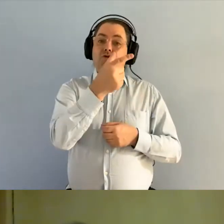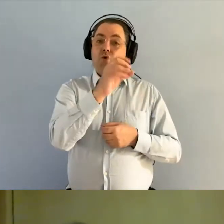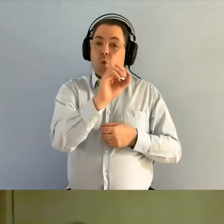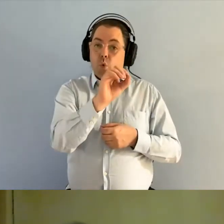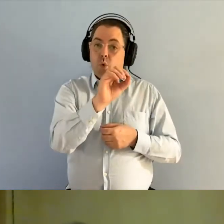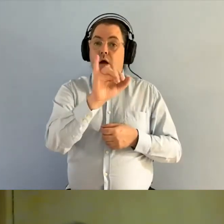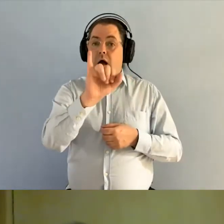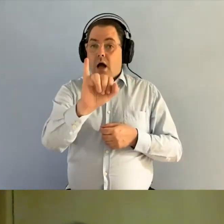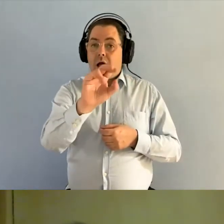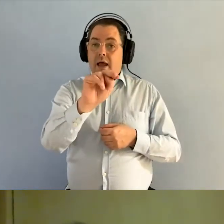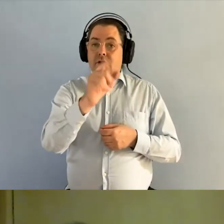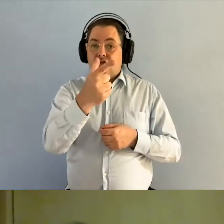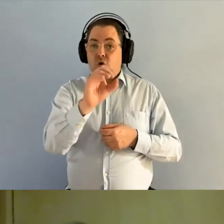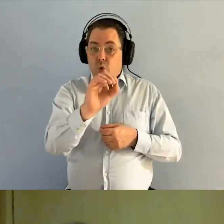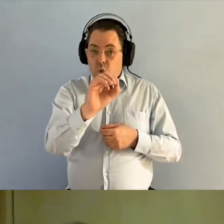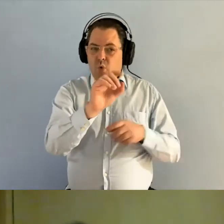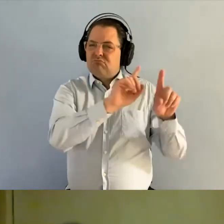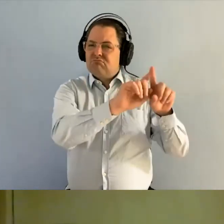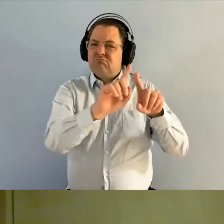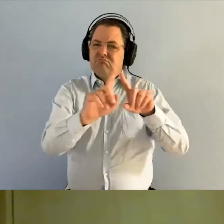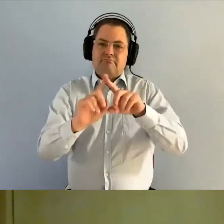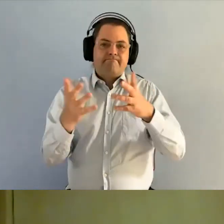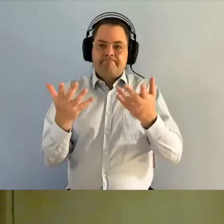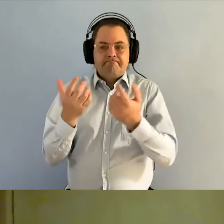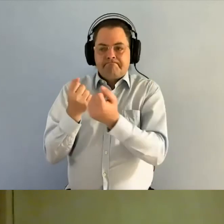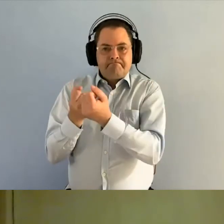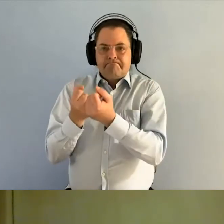COVID-19 to inform otherses that national organizations